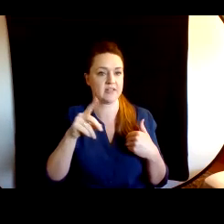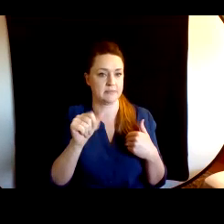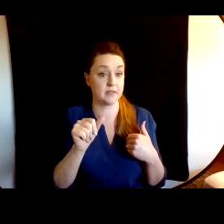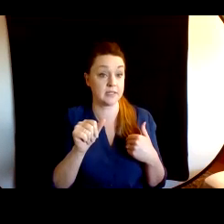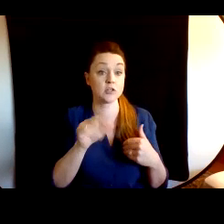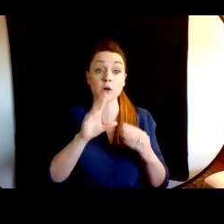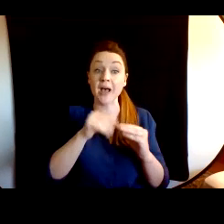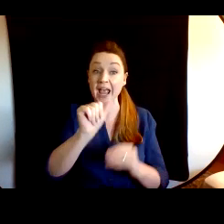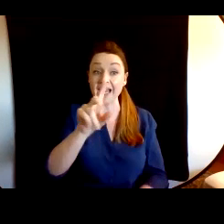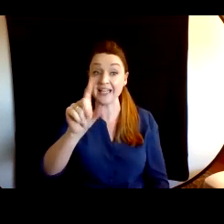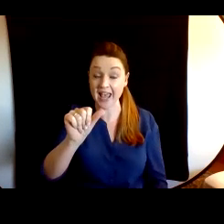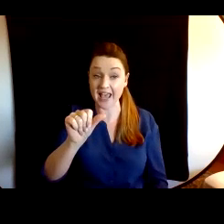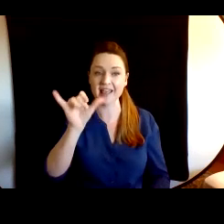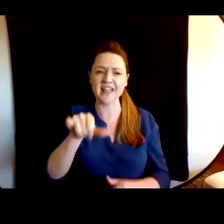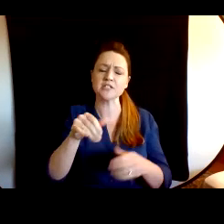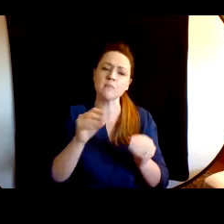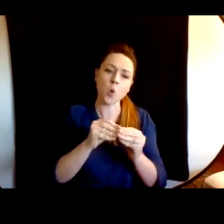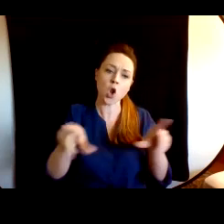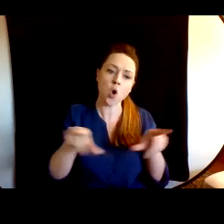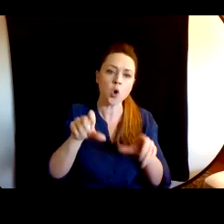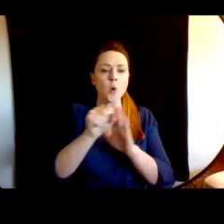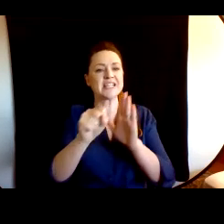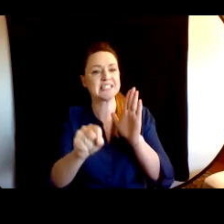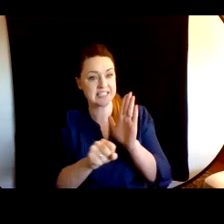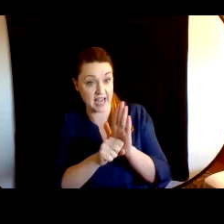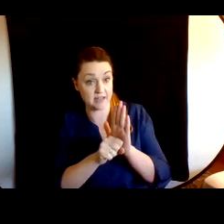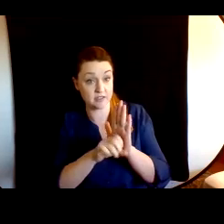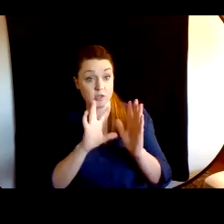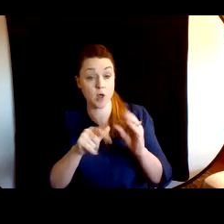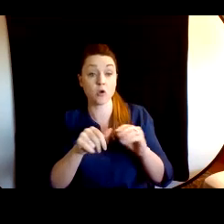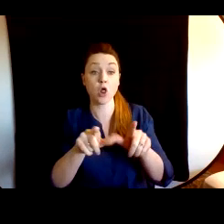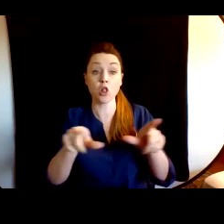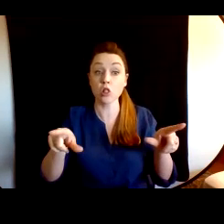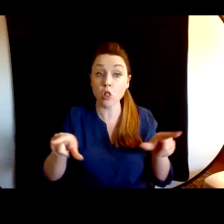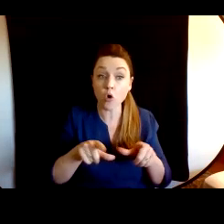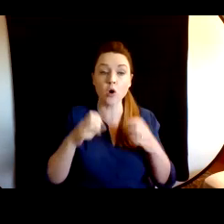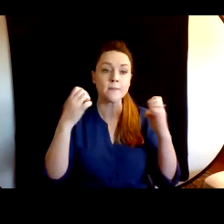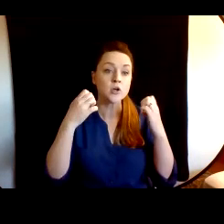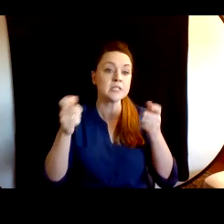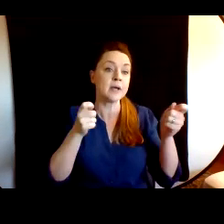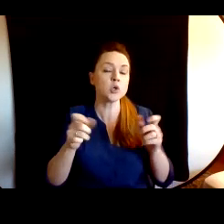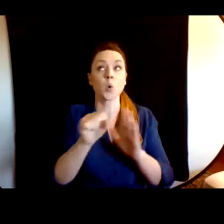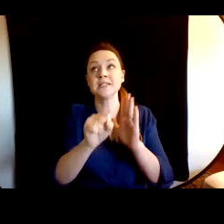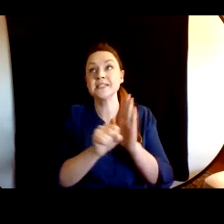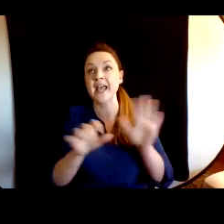that is more of local and state. When we're talking about local emergency managers or state actors who are implementing